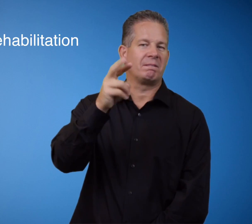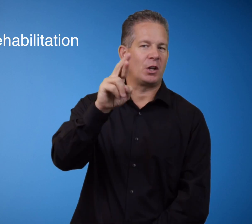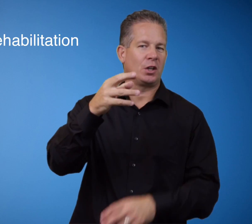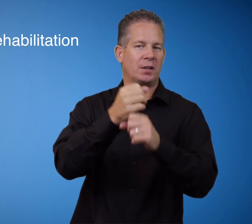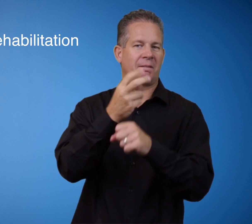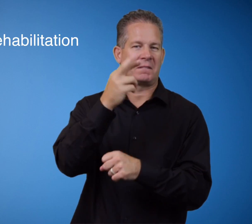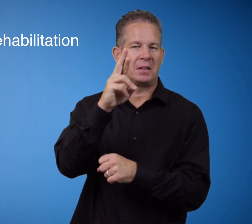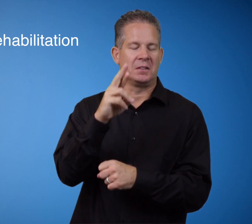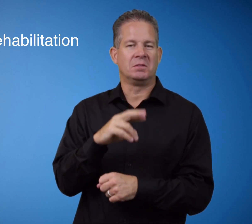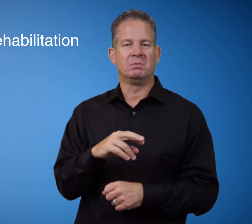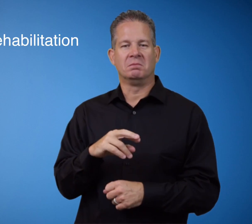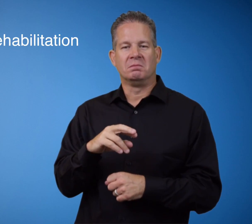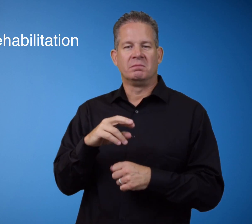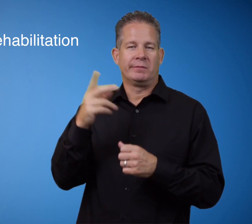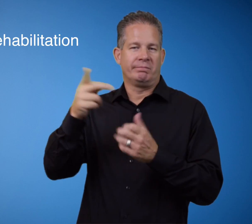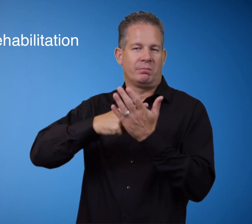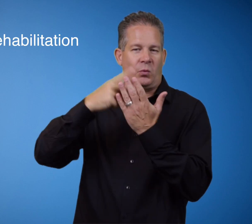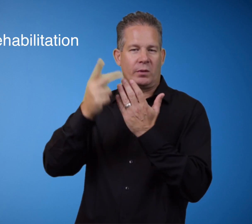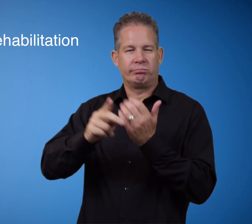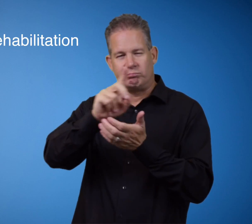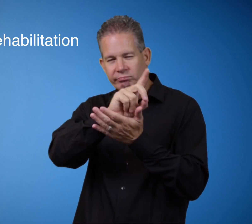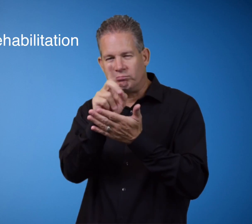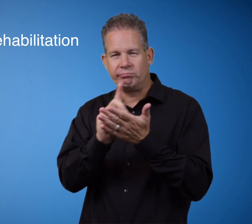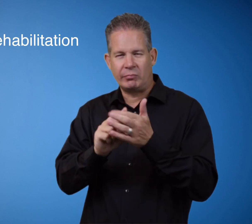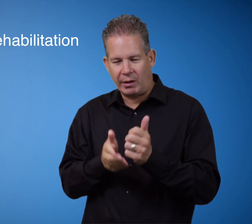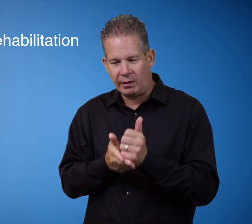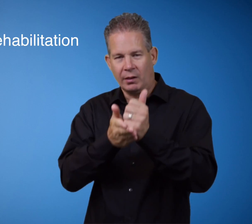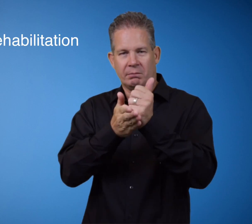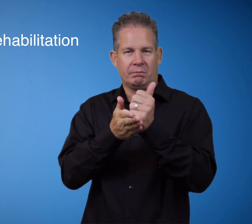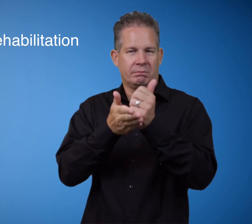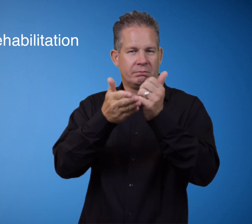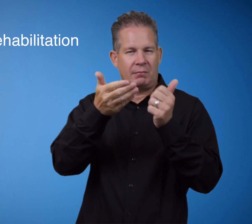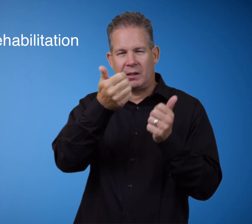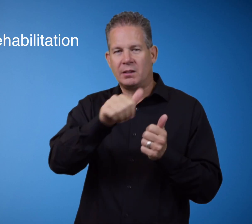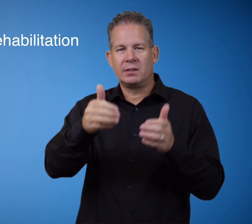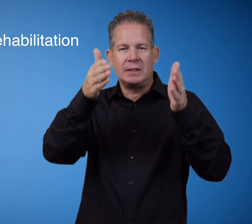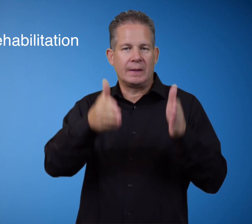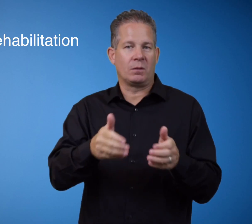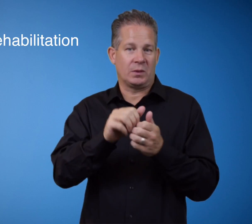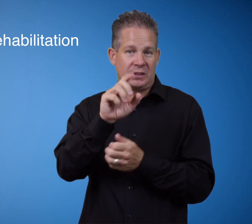Vocational rehabilitation is a program that's designed to help any individual